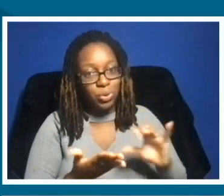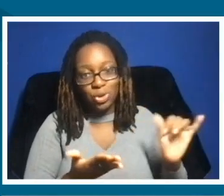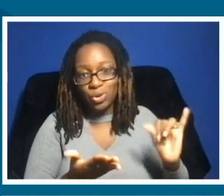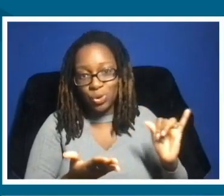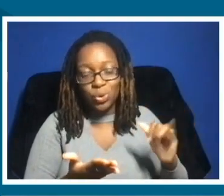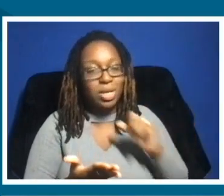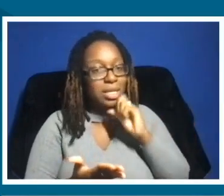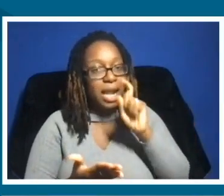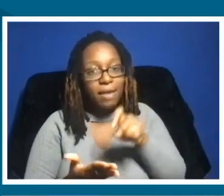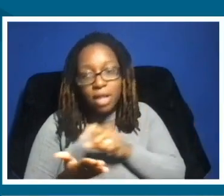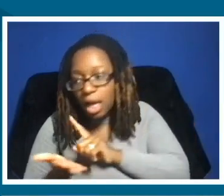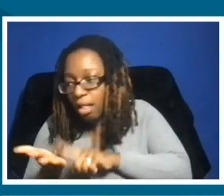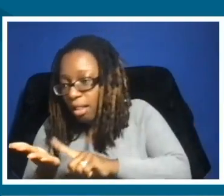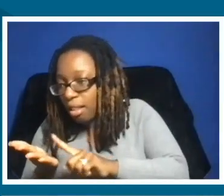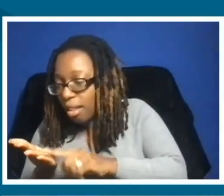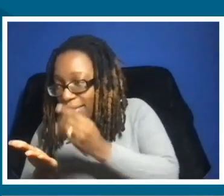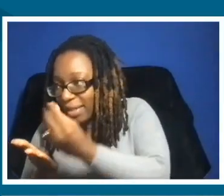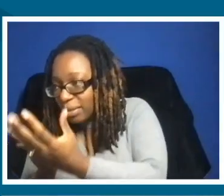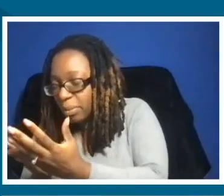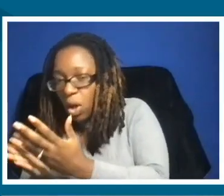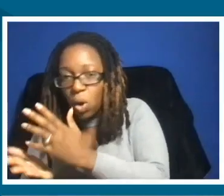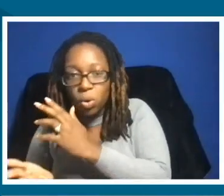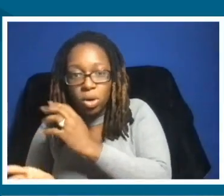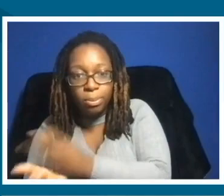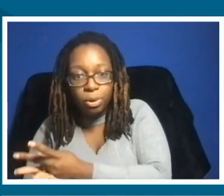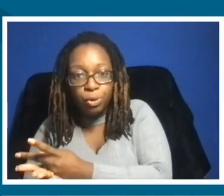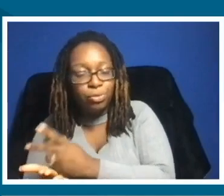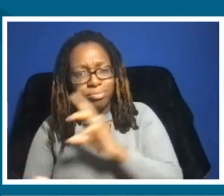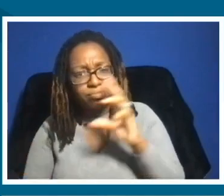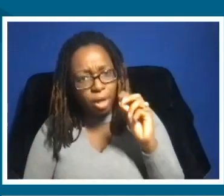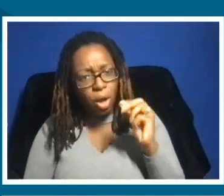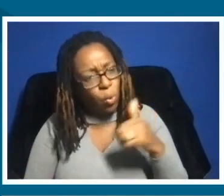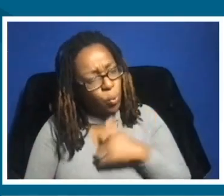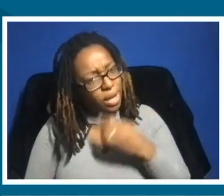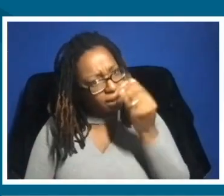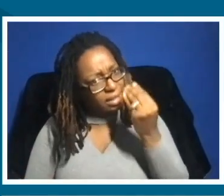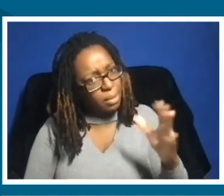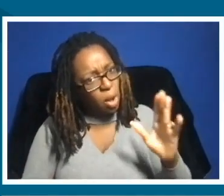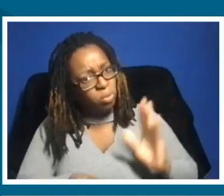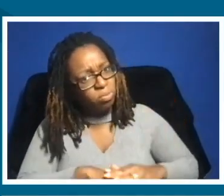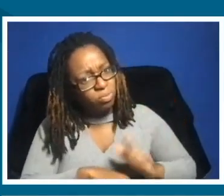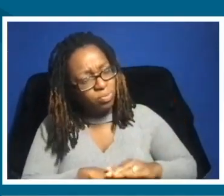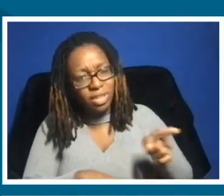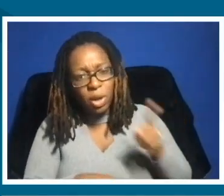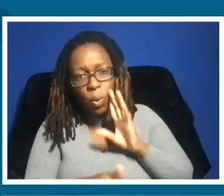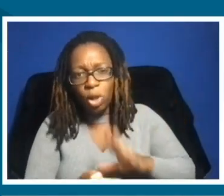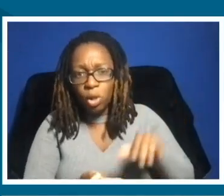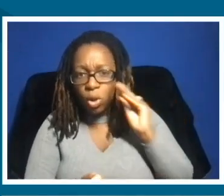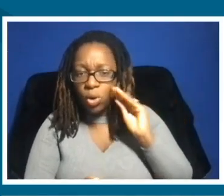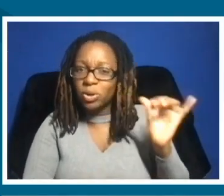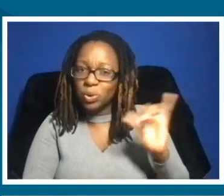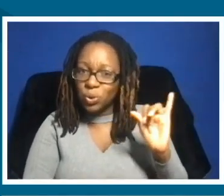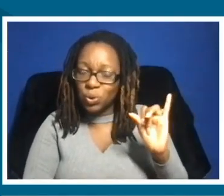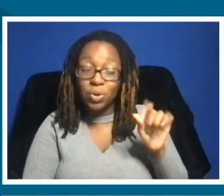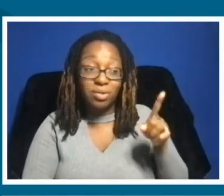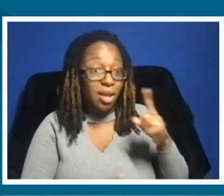the scenes that they don't know about like we open that up because that's part of the learning process for them at the